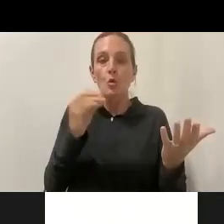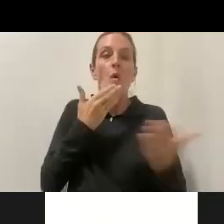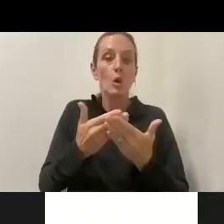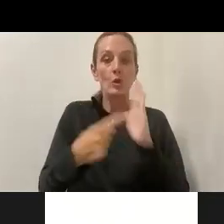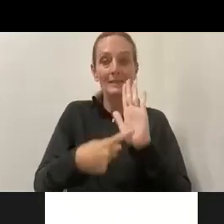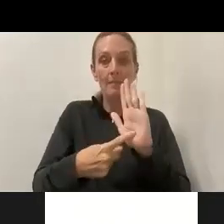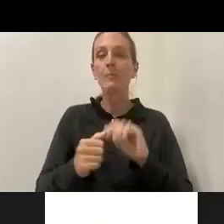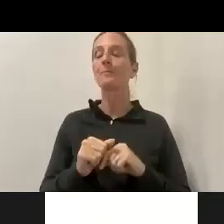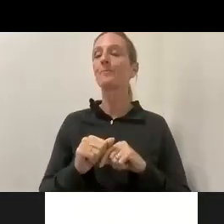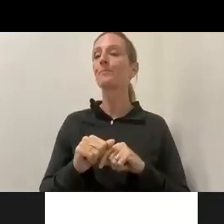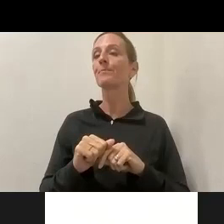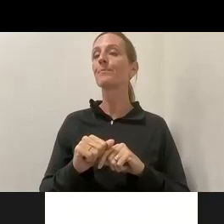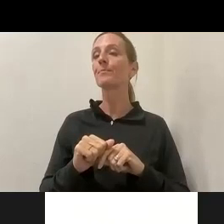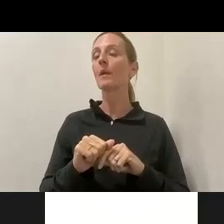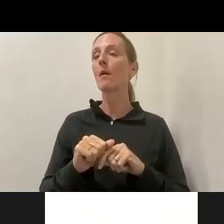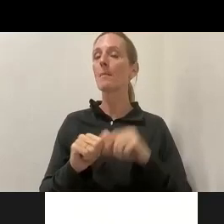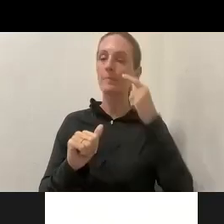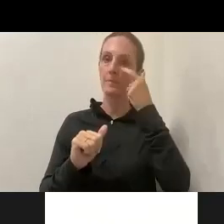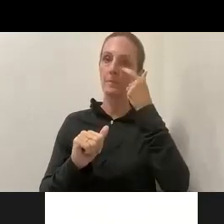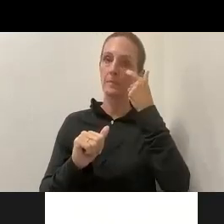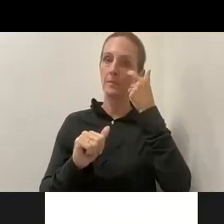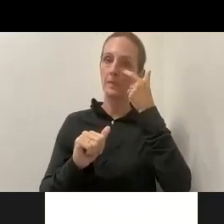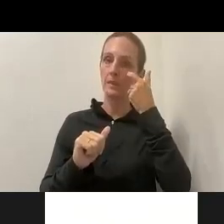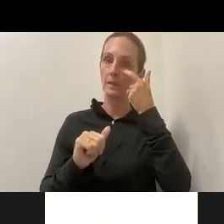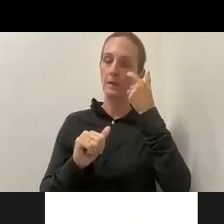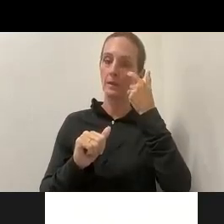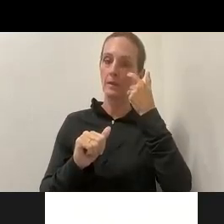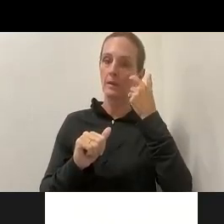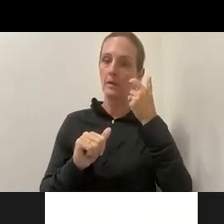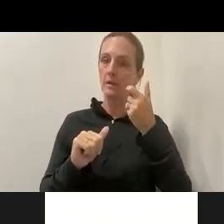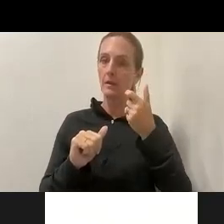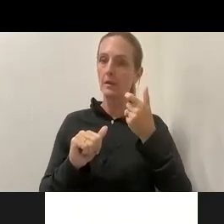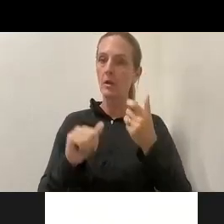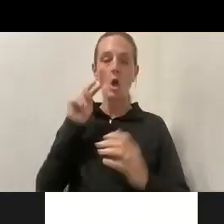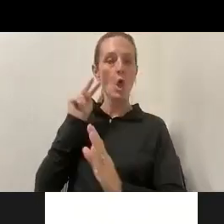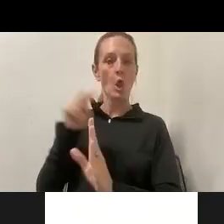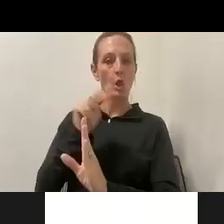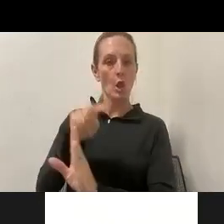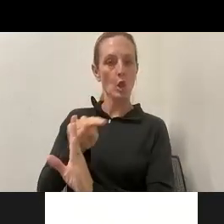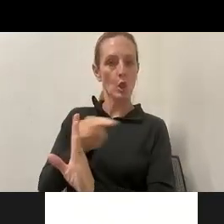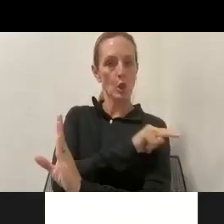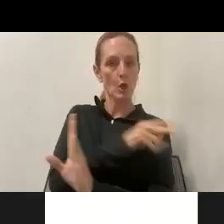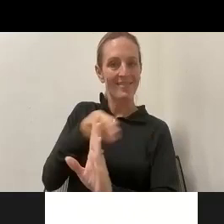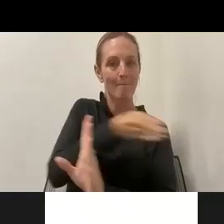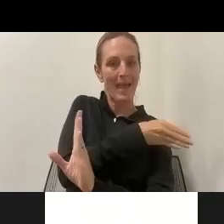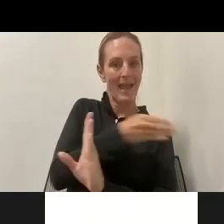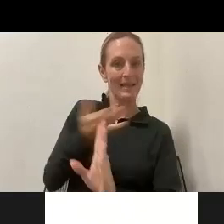is to look at the past funded projects. What projects have they successfully funded in